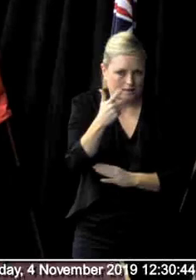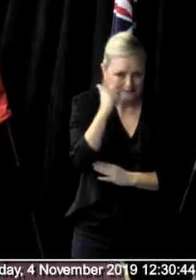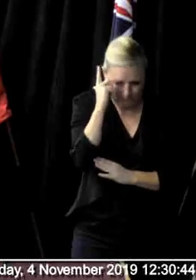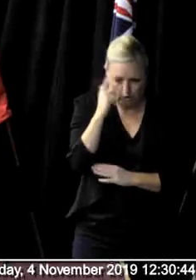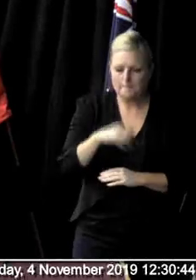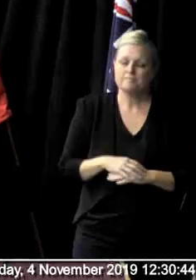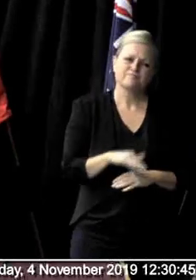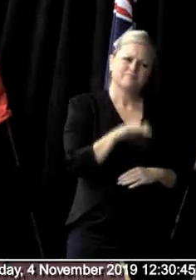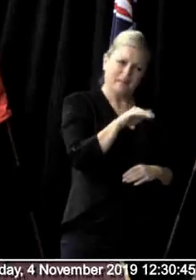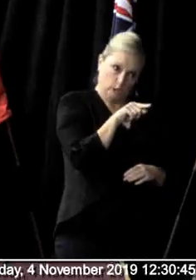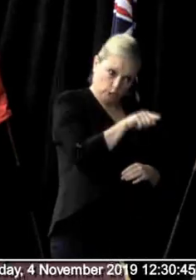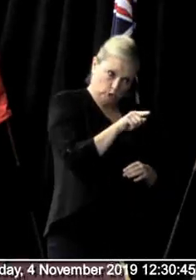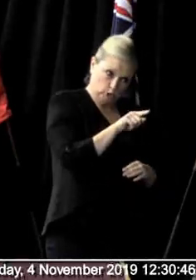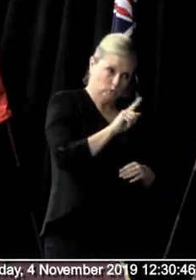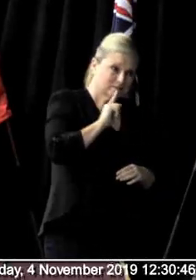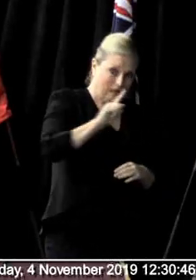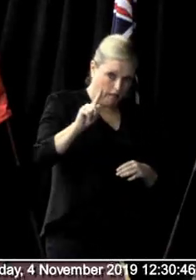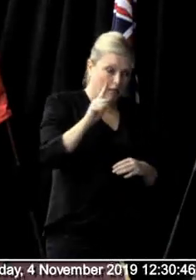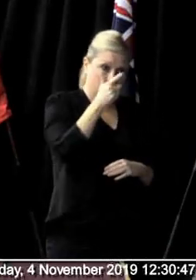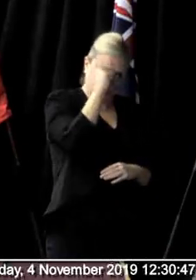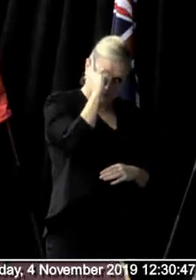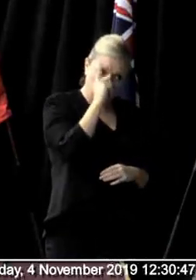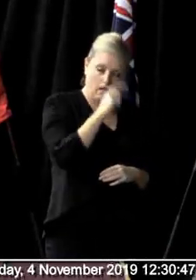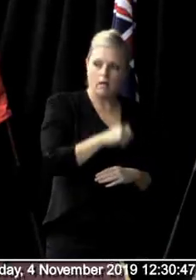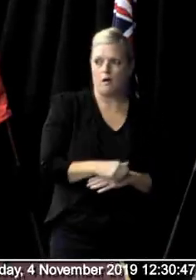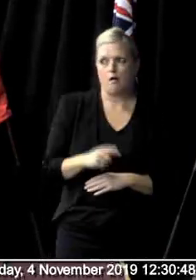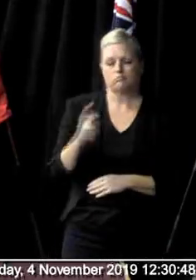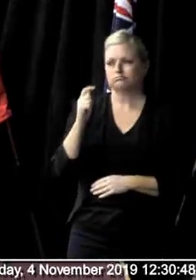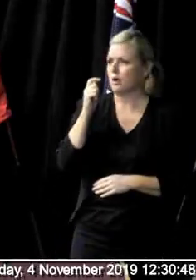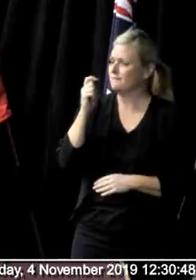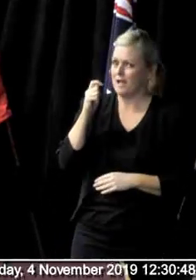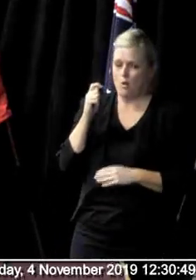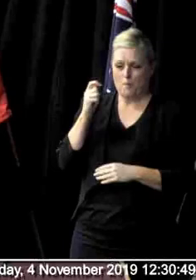Almost every day, whether it was by email,